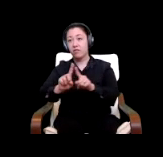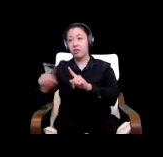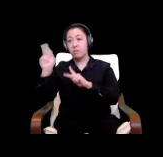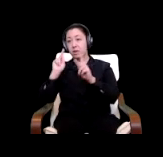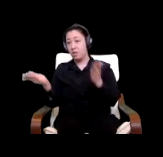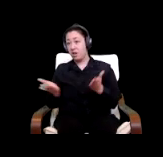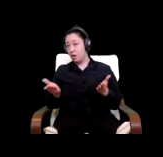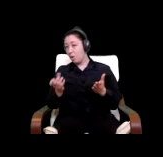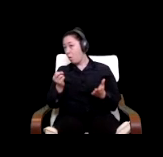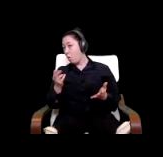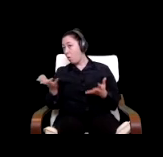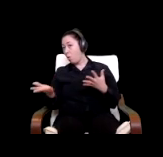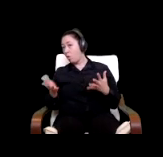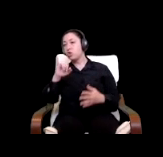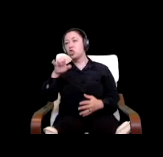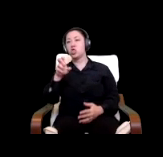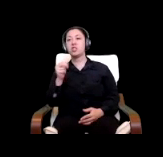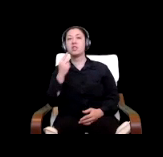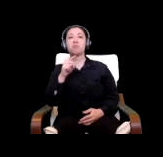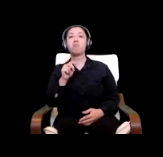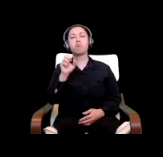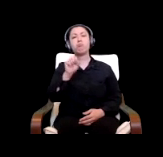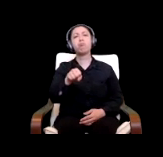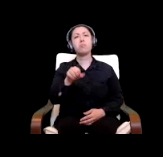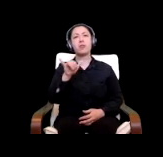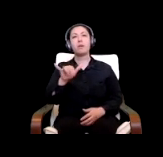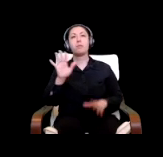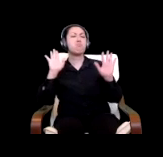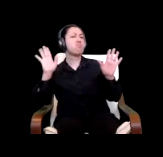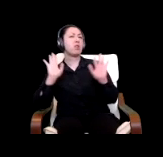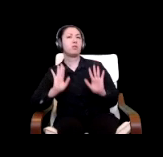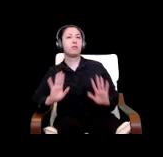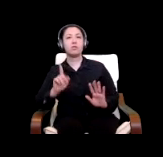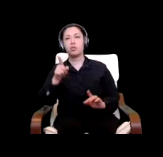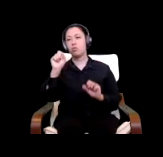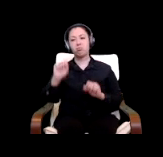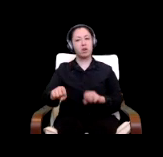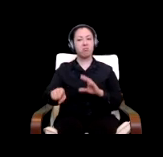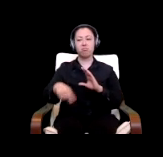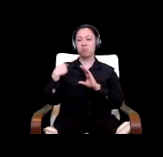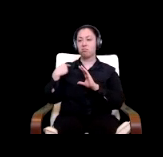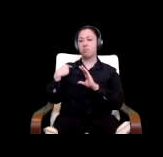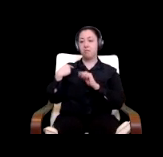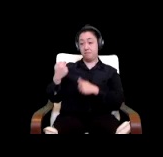Sure, that would be wonderful if you want to send it to me directly, and